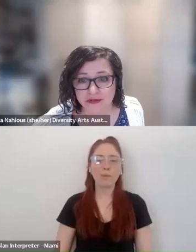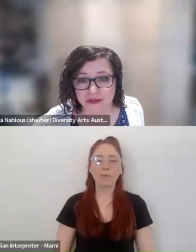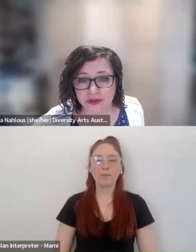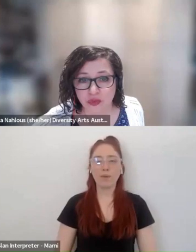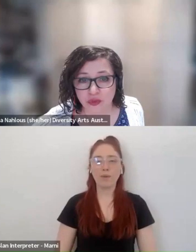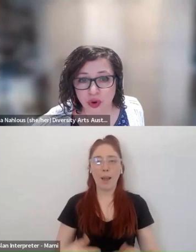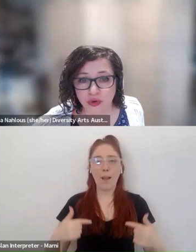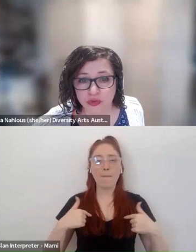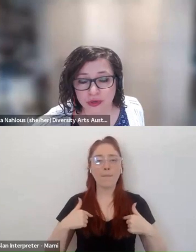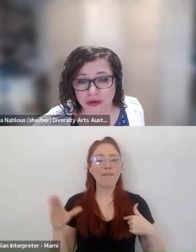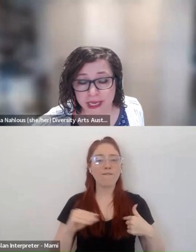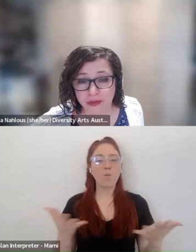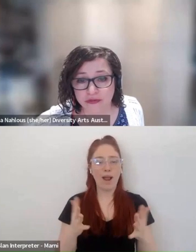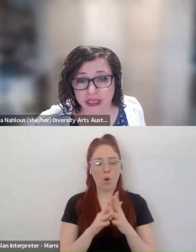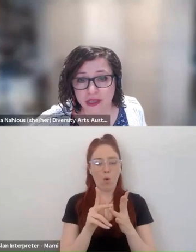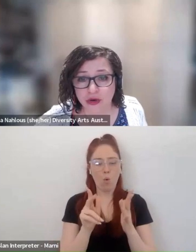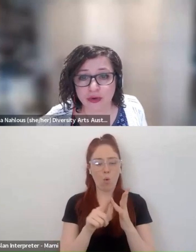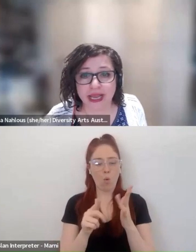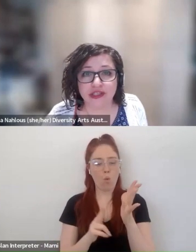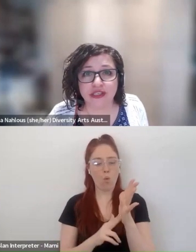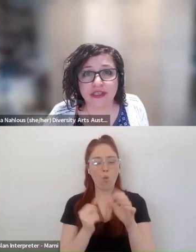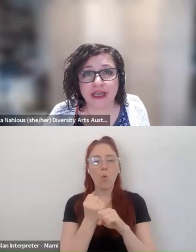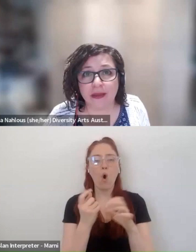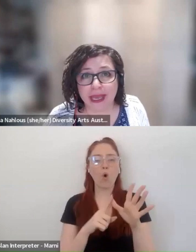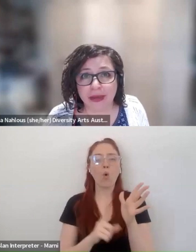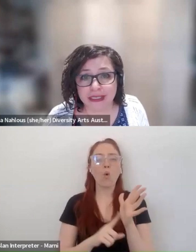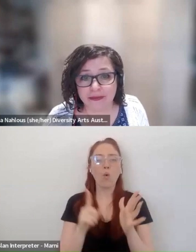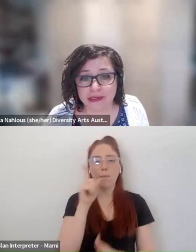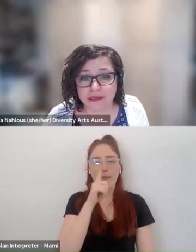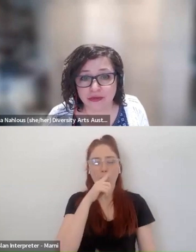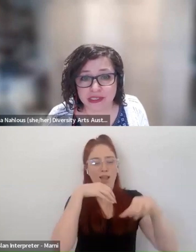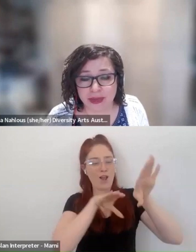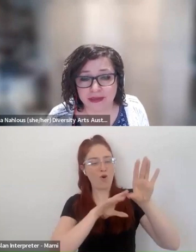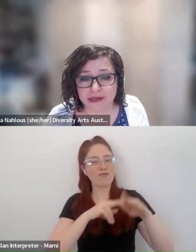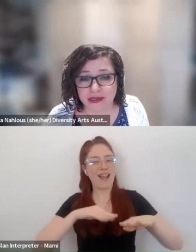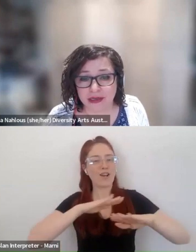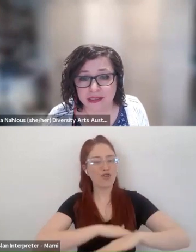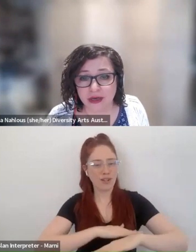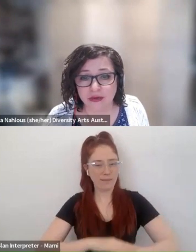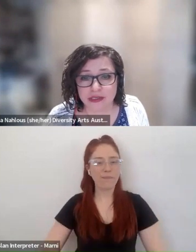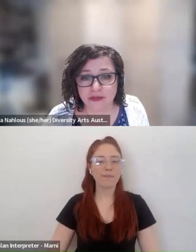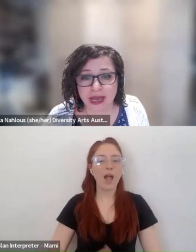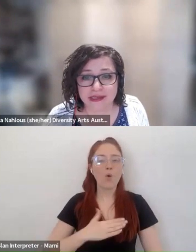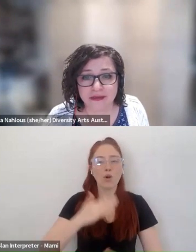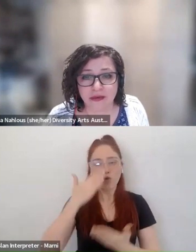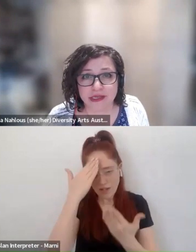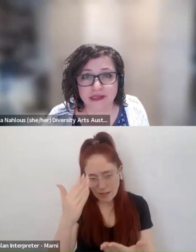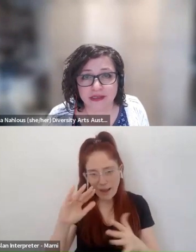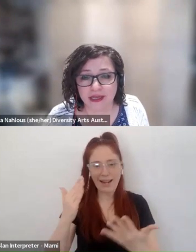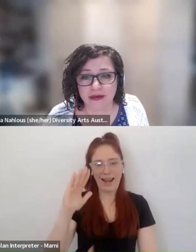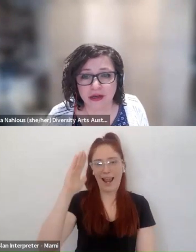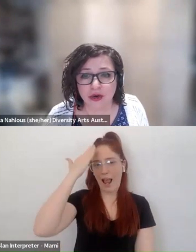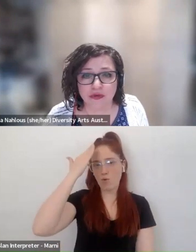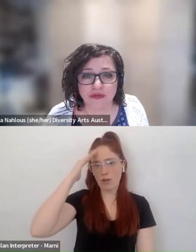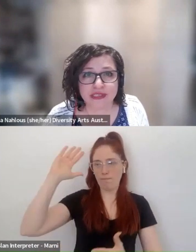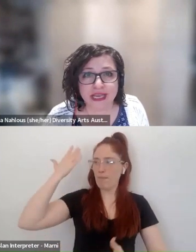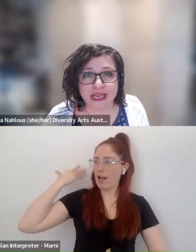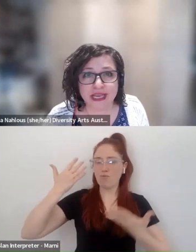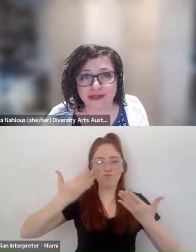of the Wangal people of the Eora Nation and I pay my deepest respects to elder's past and present and all First Nations